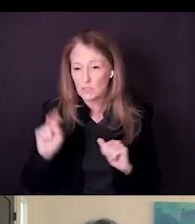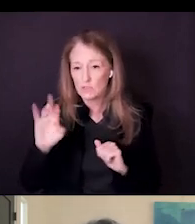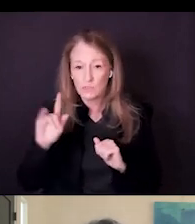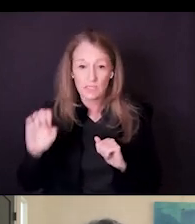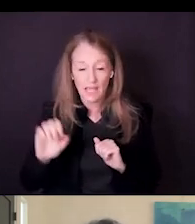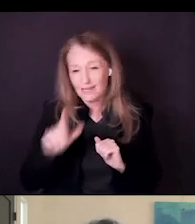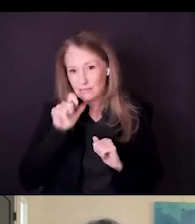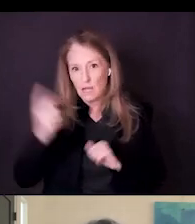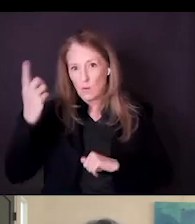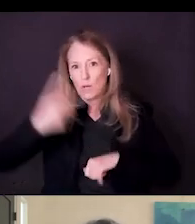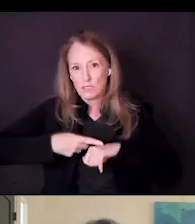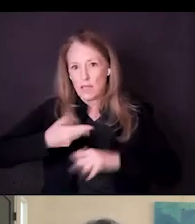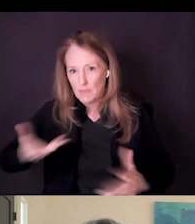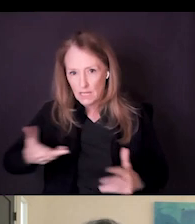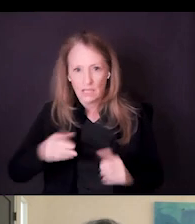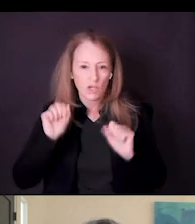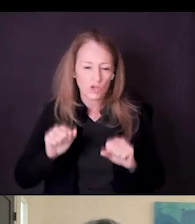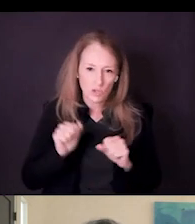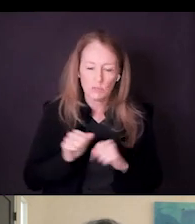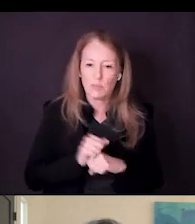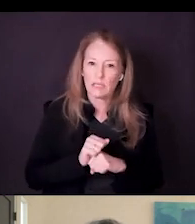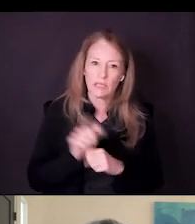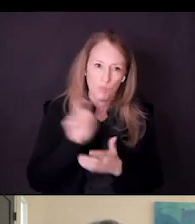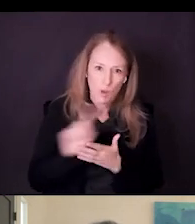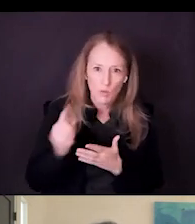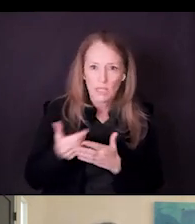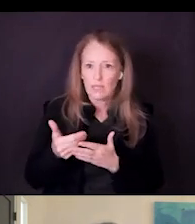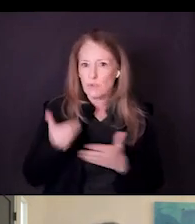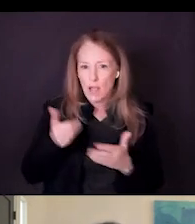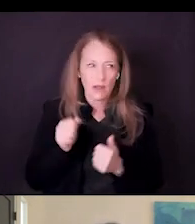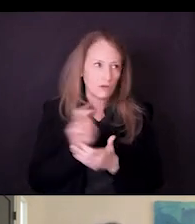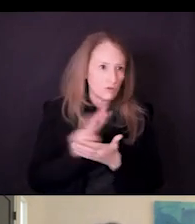WEEKS, COULD BE A COUPLE OF YEARS OF BUILDING UP TO THAT.